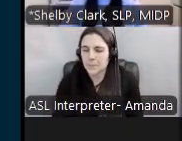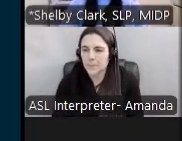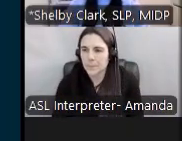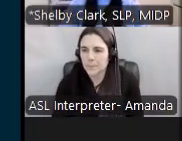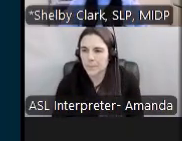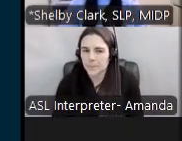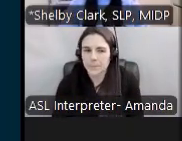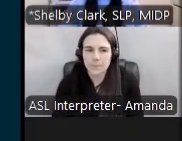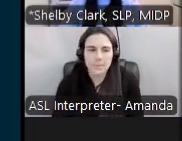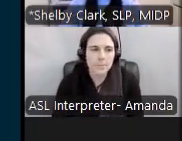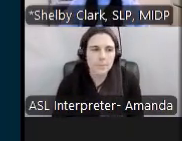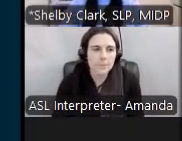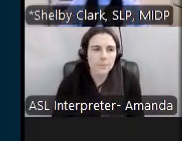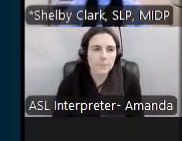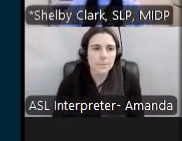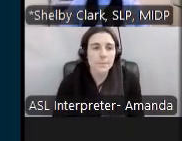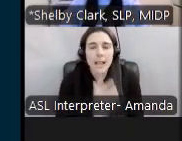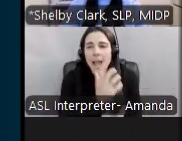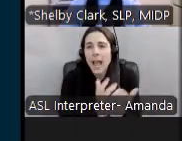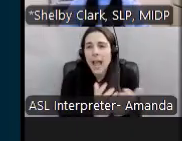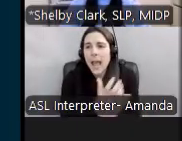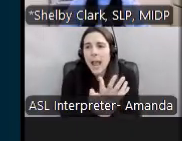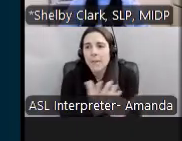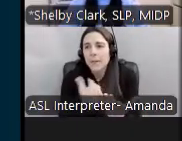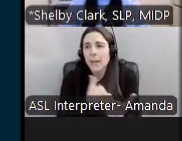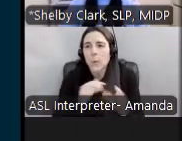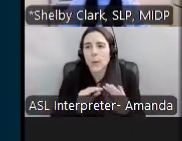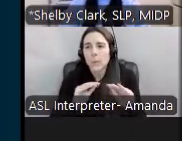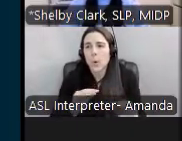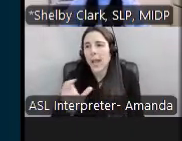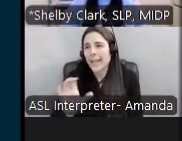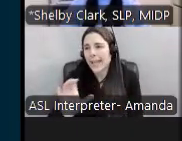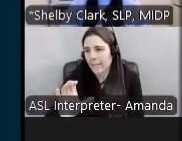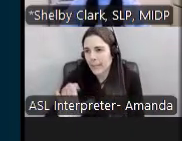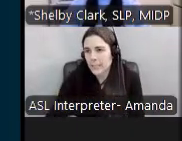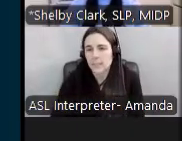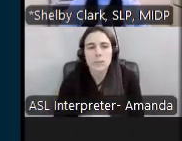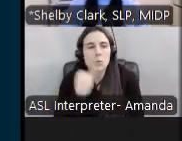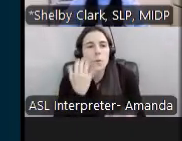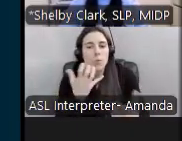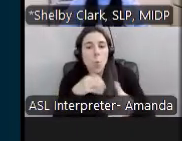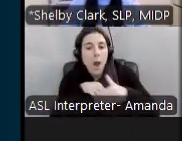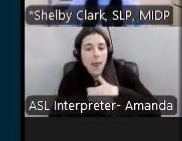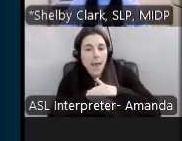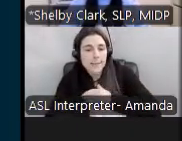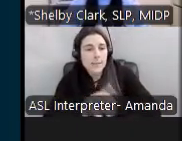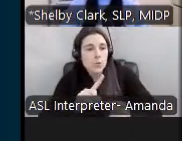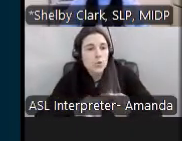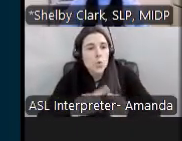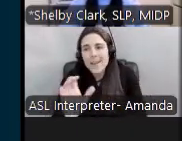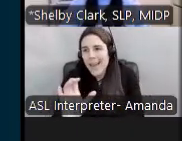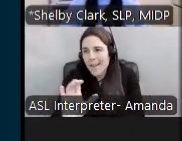We store everything on Canvas. So if you would like access to our Canvas page, please.